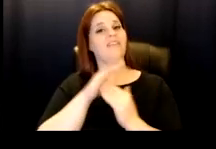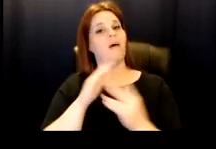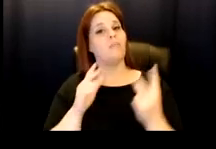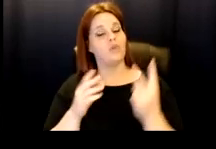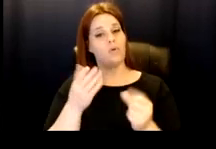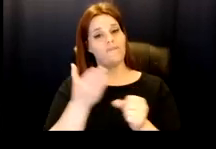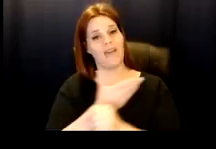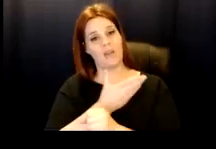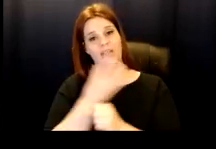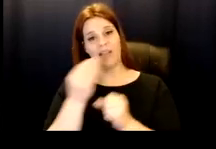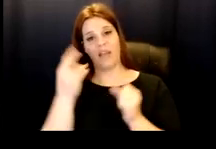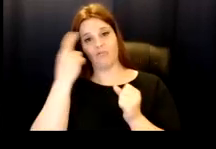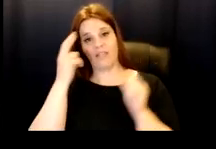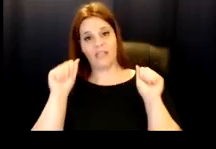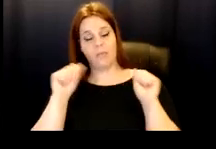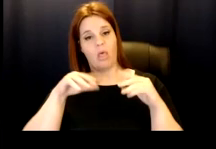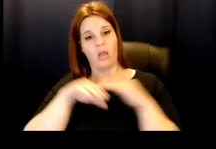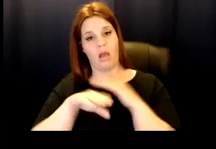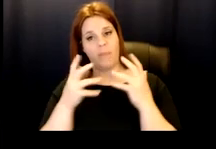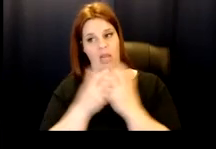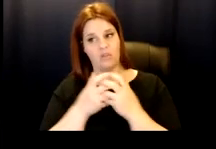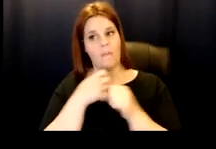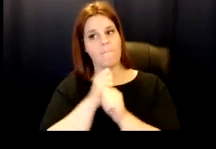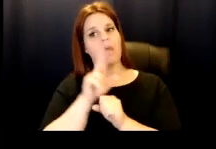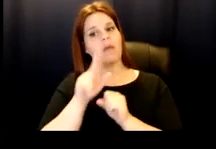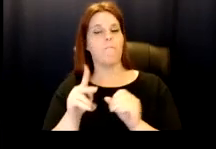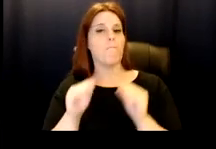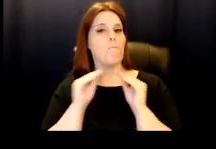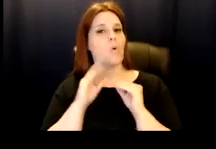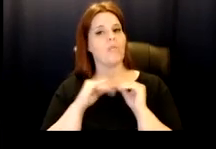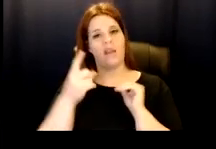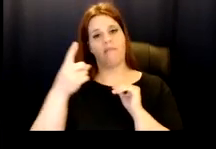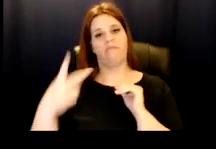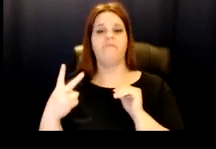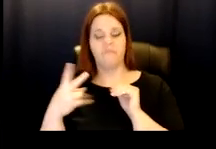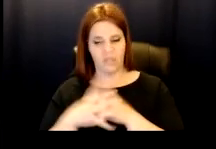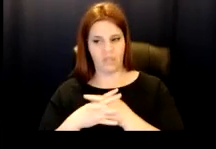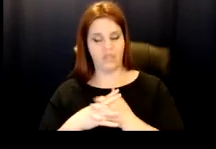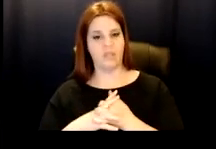firings and reasonable accommodations make up more than just over half. We learn there